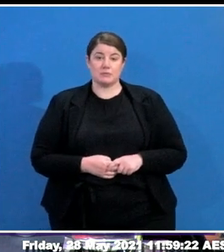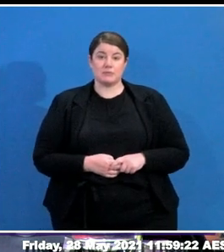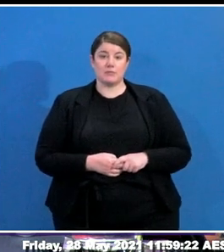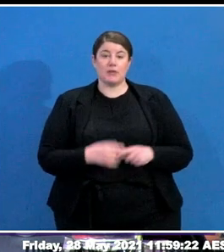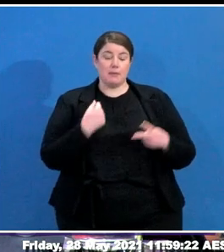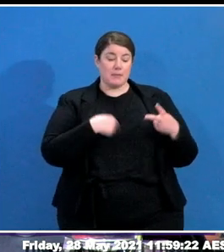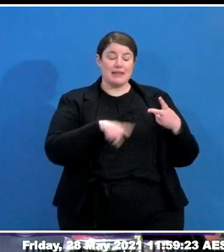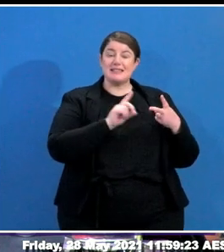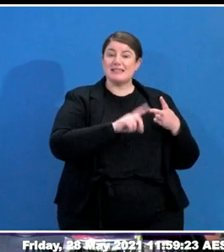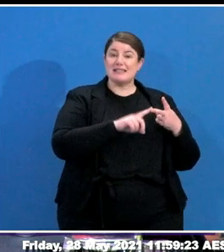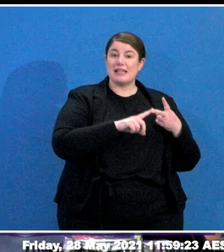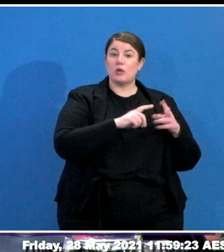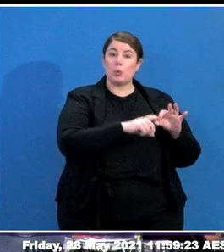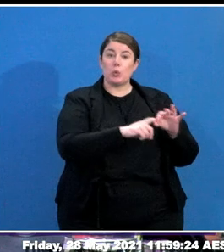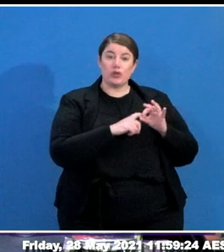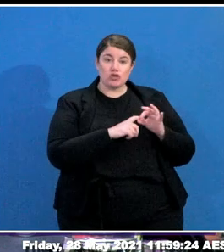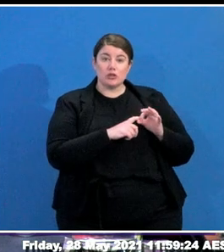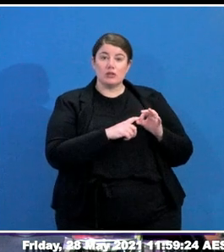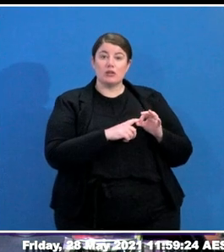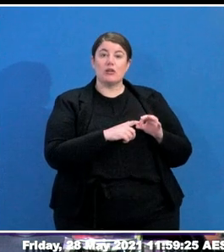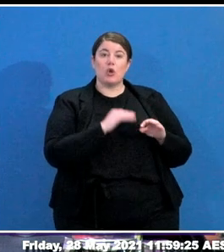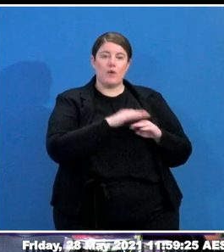My second question is regarding Gateway Community